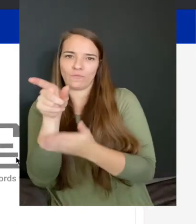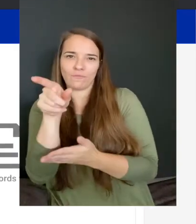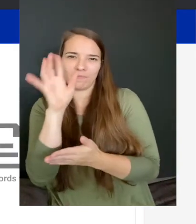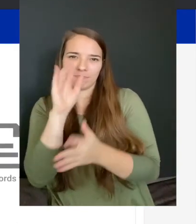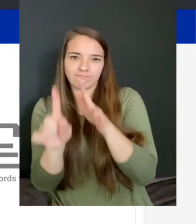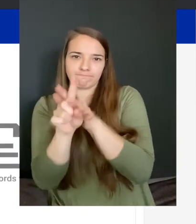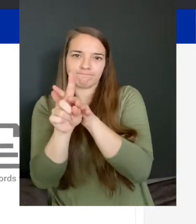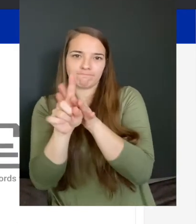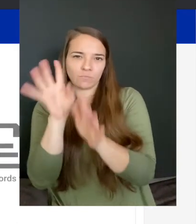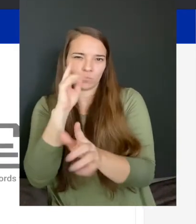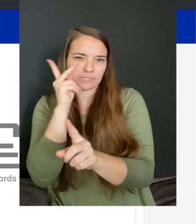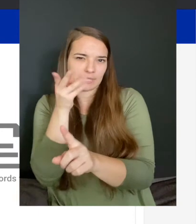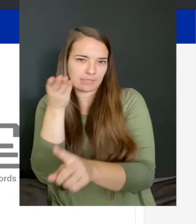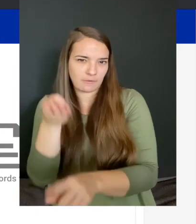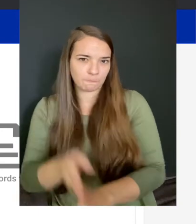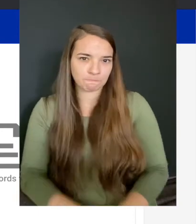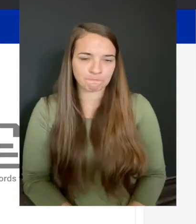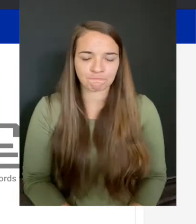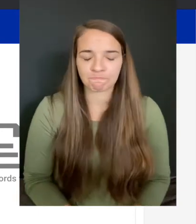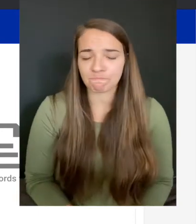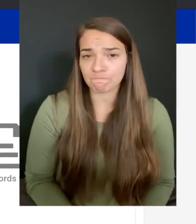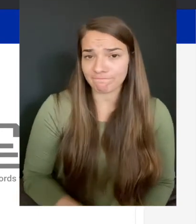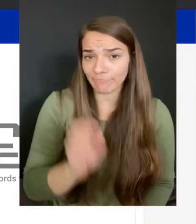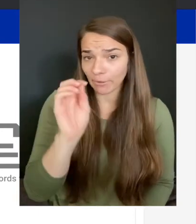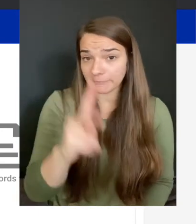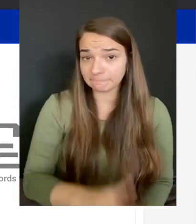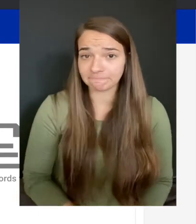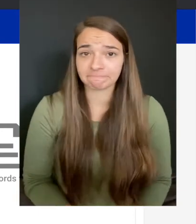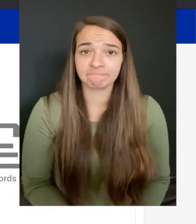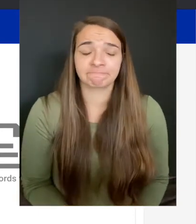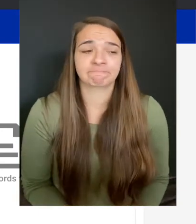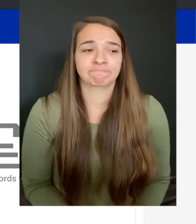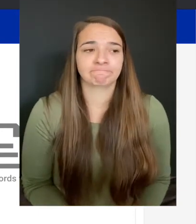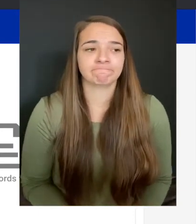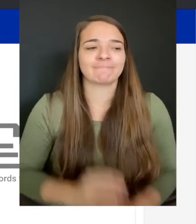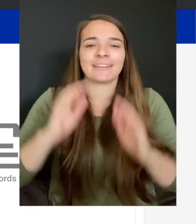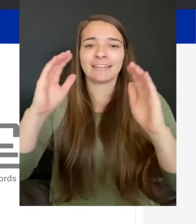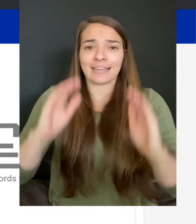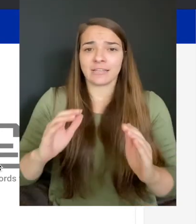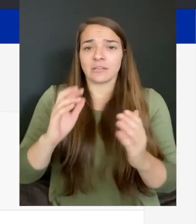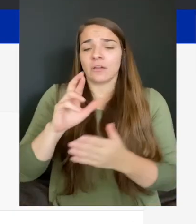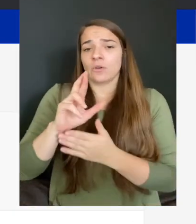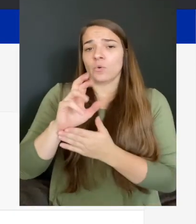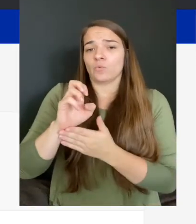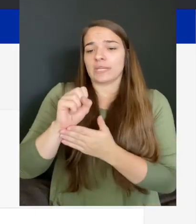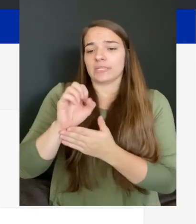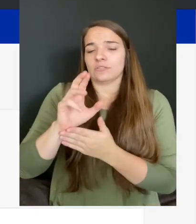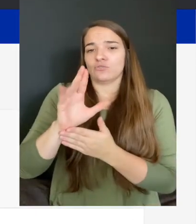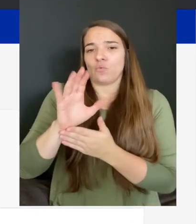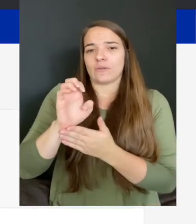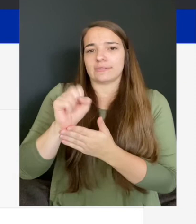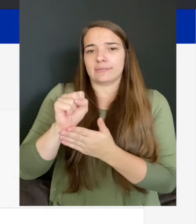if they’ve approved that, okay. Next is our resources tab, we don't have any resources